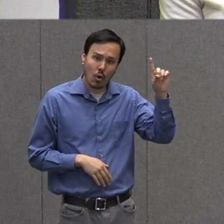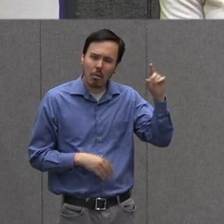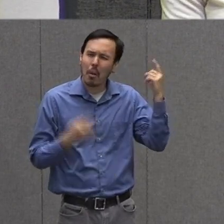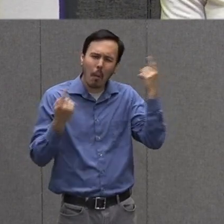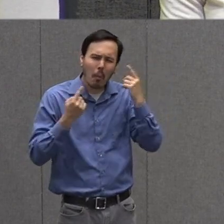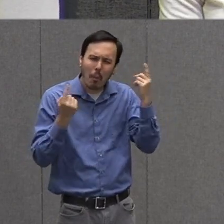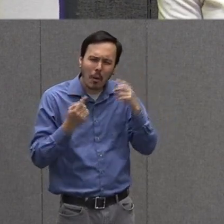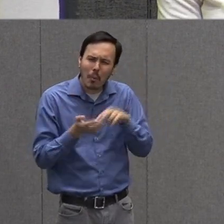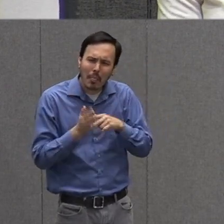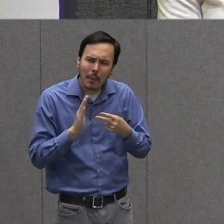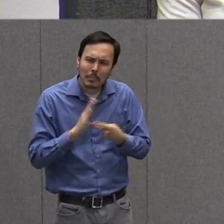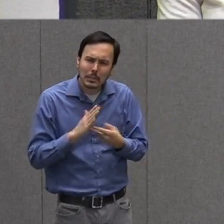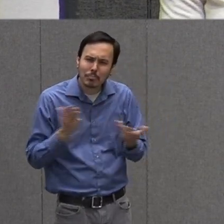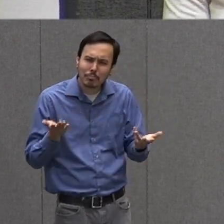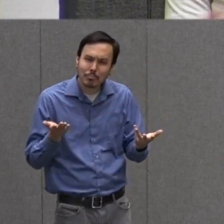Can you help me think of a neighborhood?